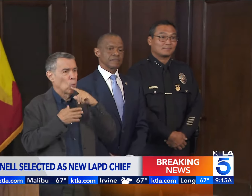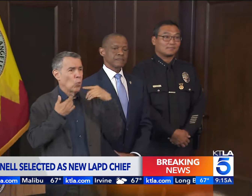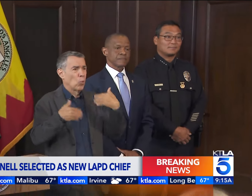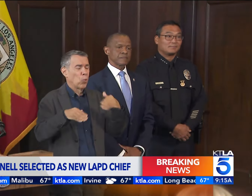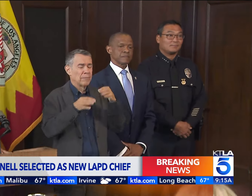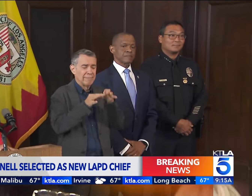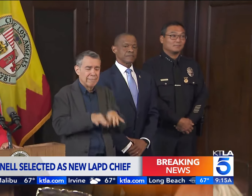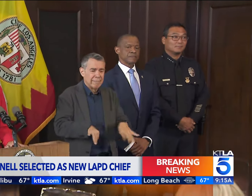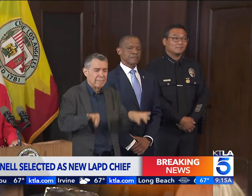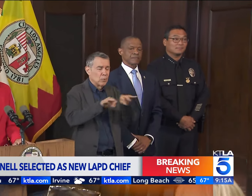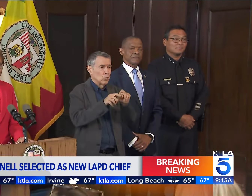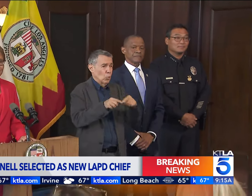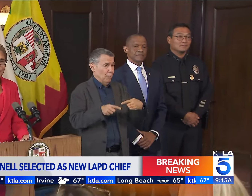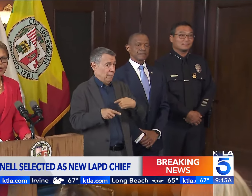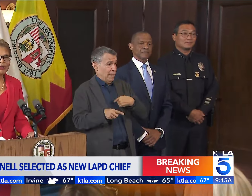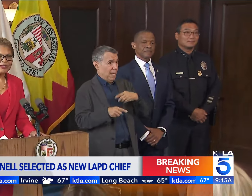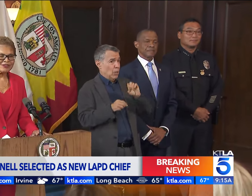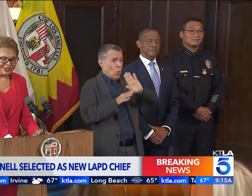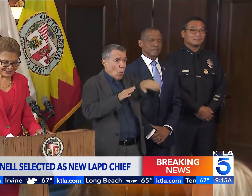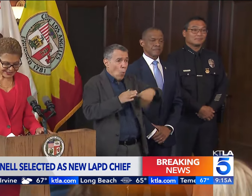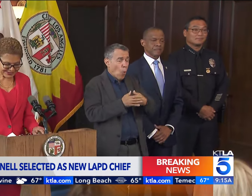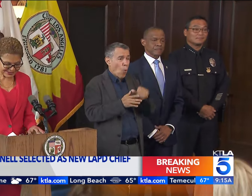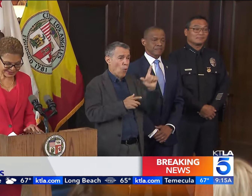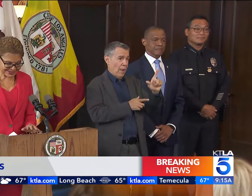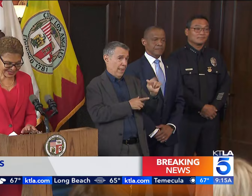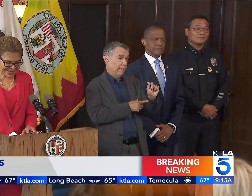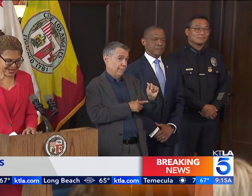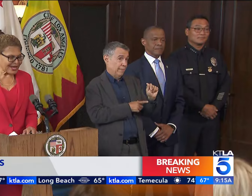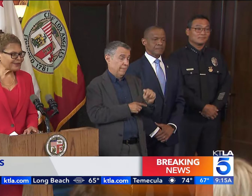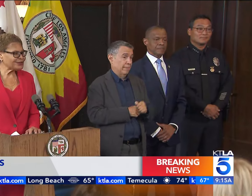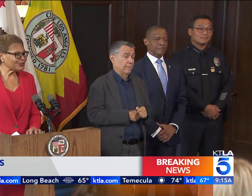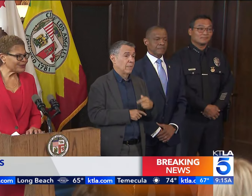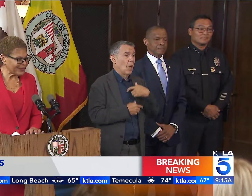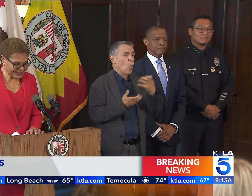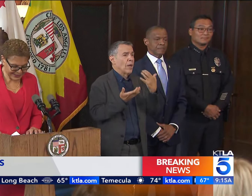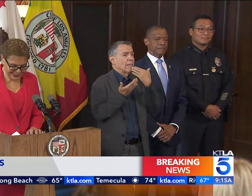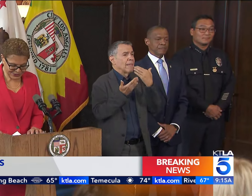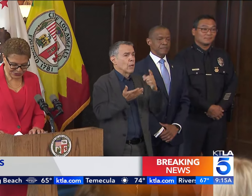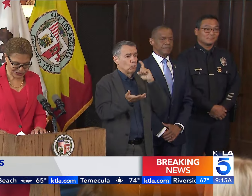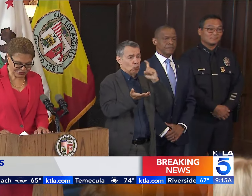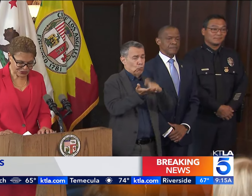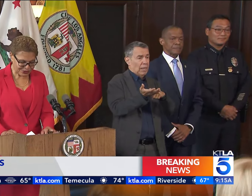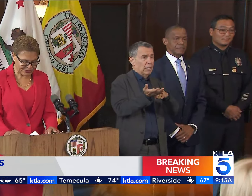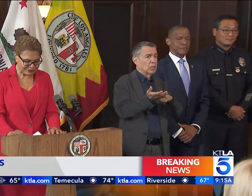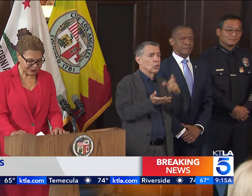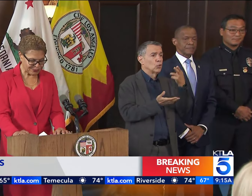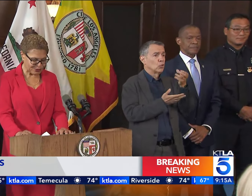CHIEF DOMINIC CHOI. I WANT TO THANK CHIEF JOY IN YOUR EXPERIENCE AND STEADY LEADERSHIP.